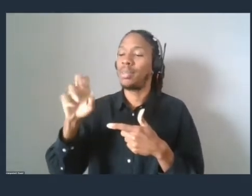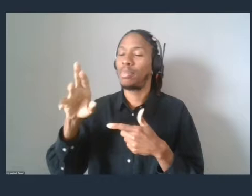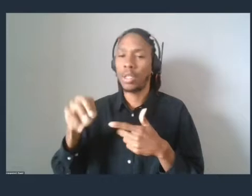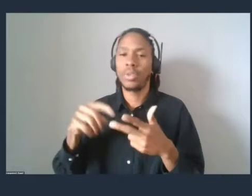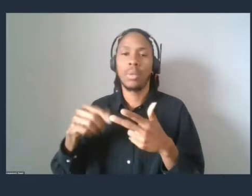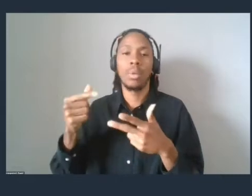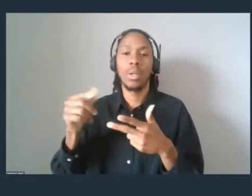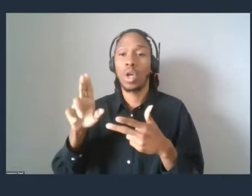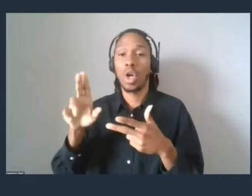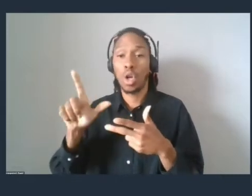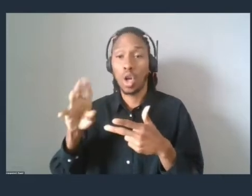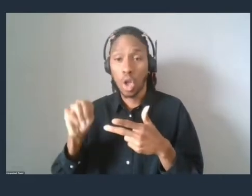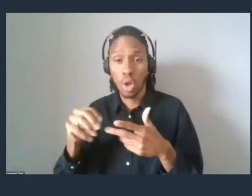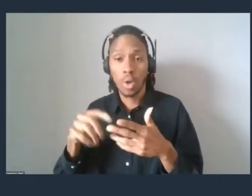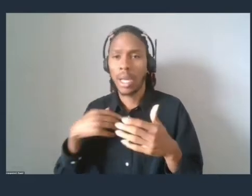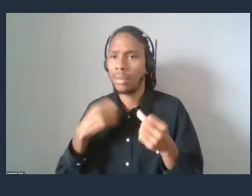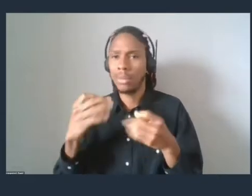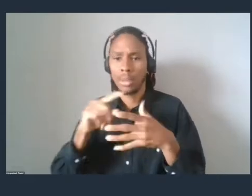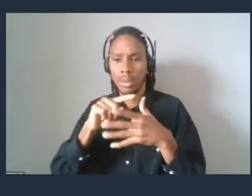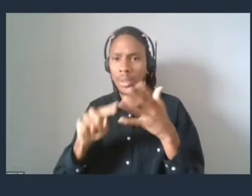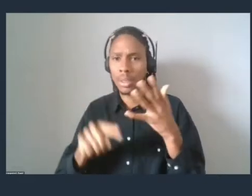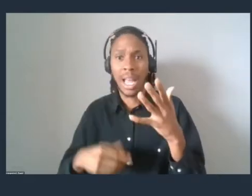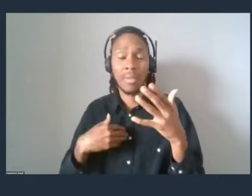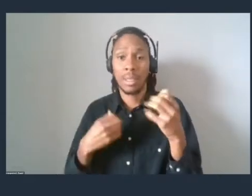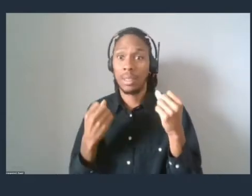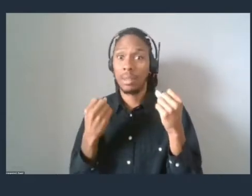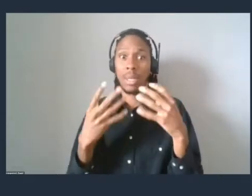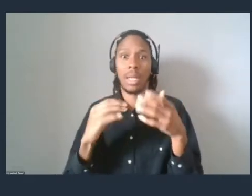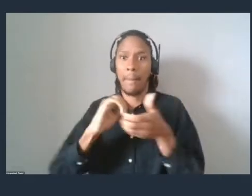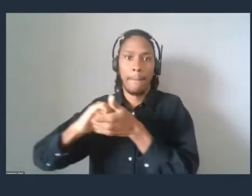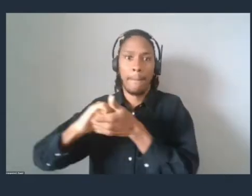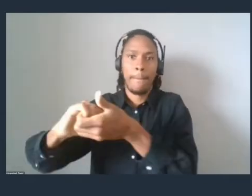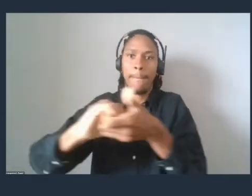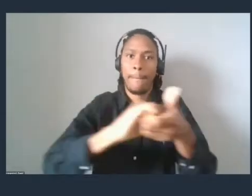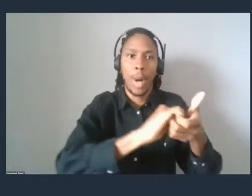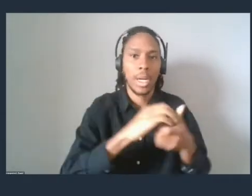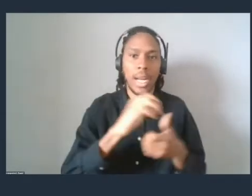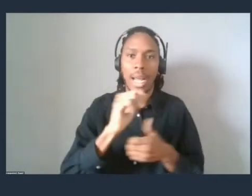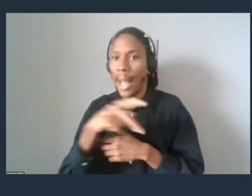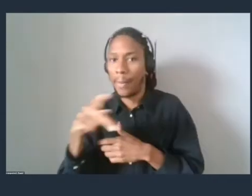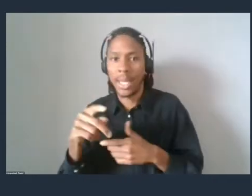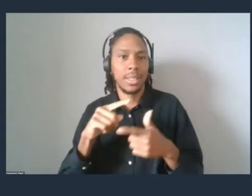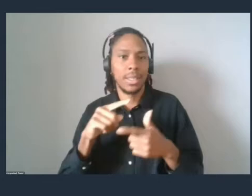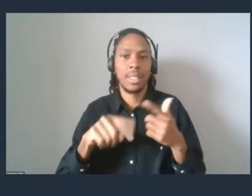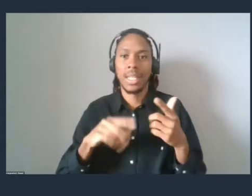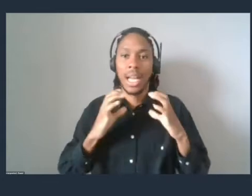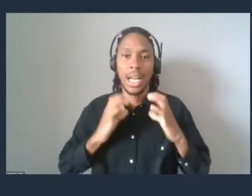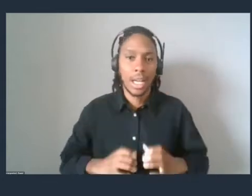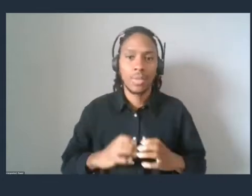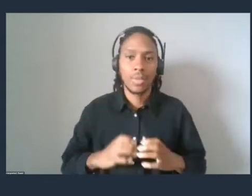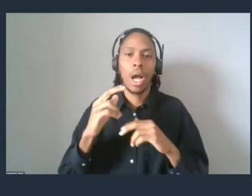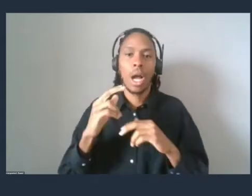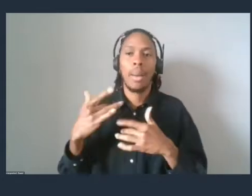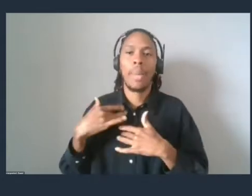and there's a whole ecosystem of partner applications, and customers often build their own workloads,